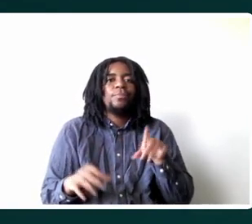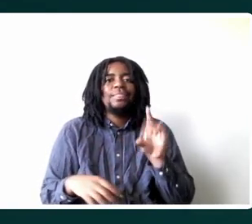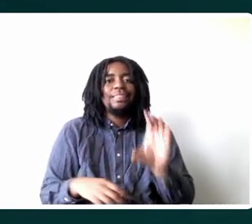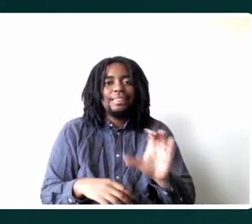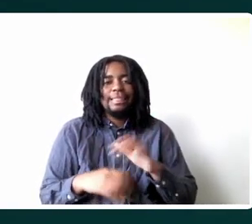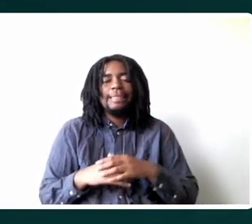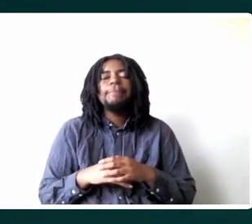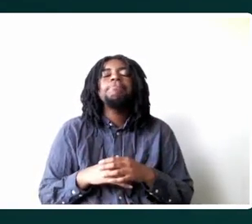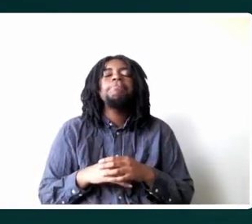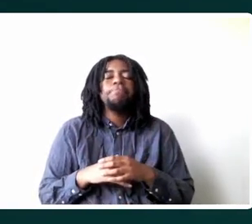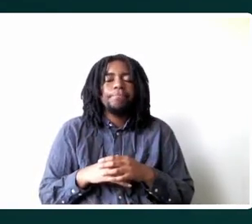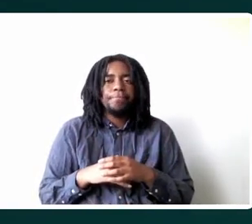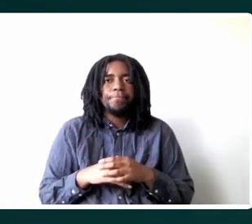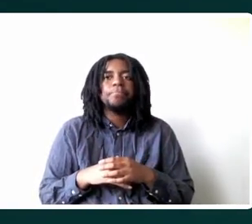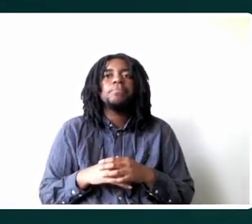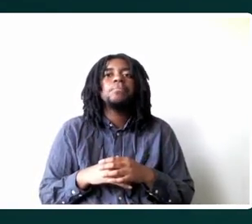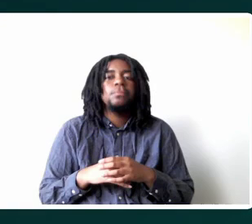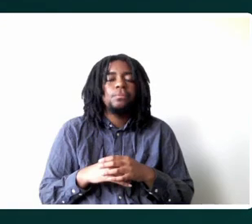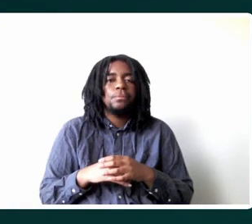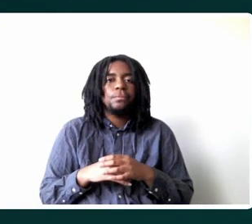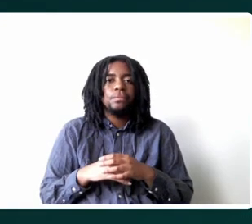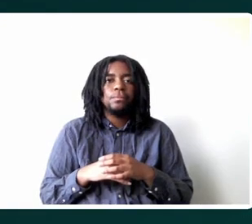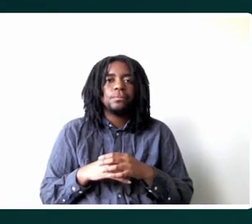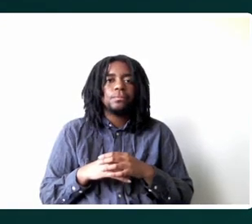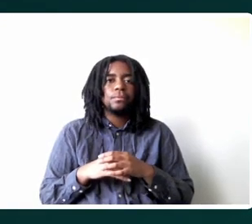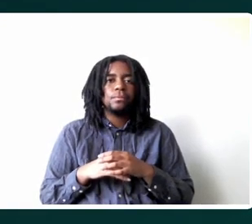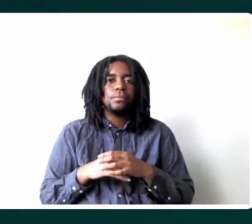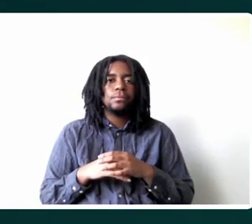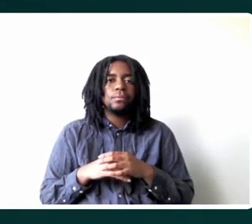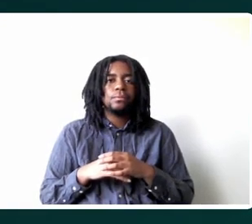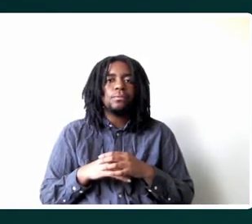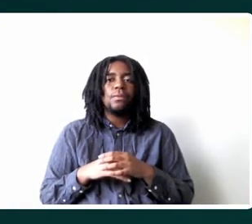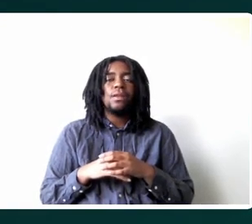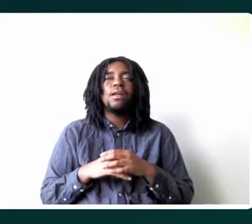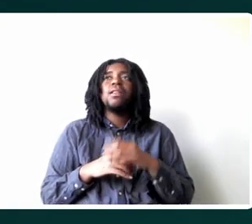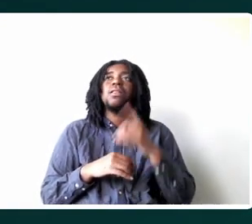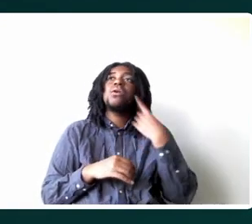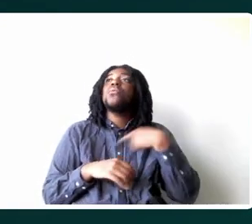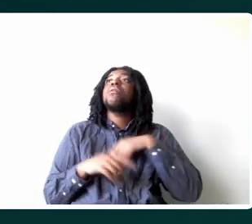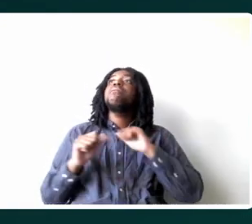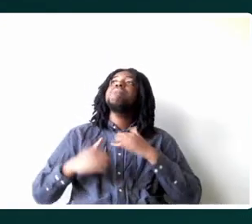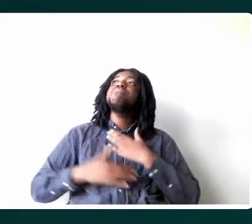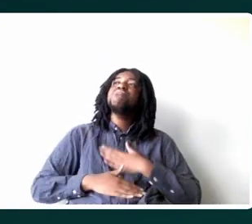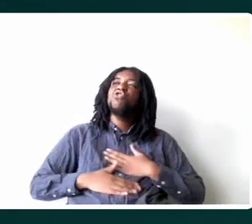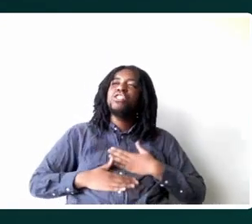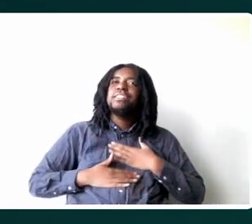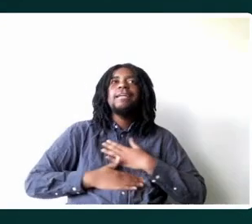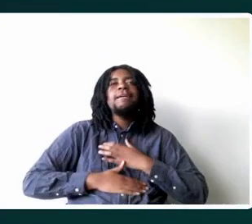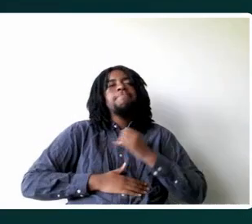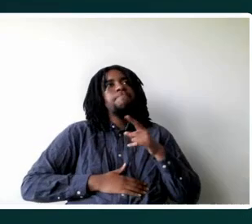we can kind of -- we can, I think, appreciate this lineage and tradition maybe by looking